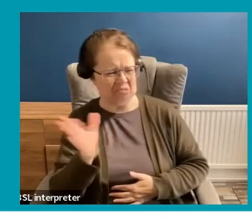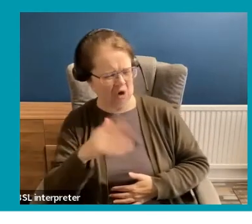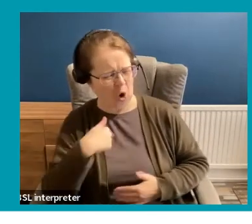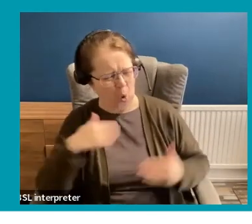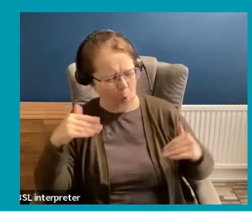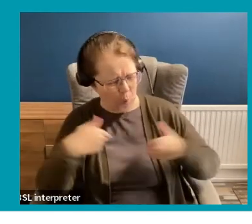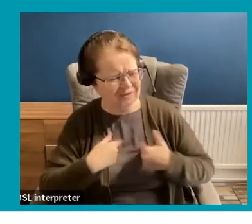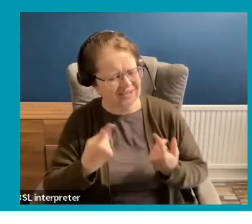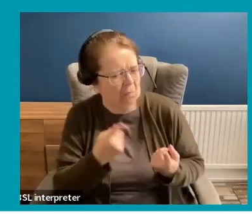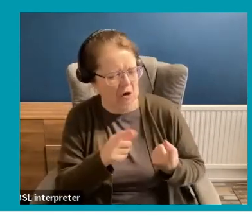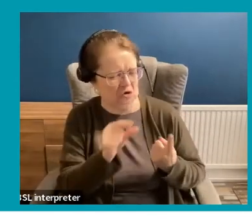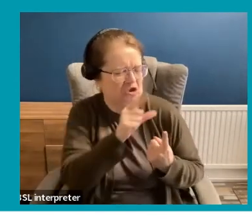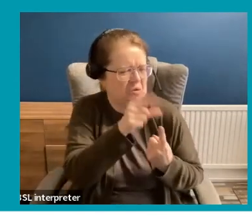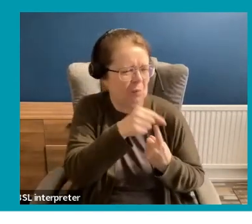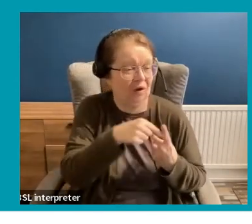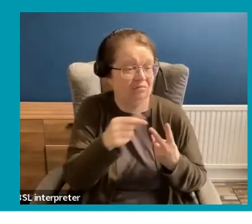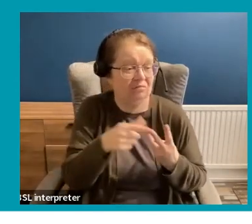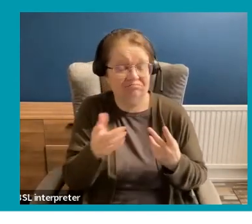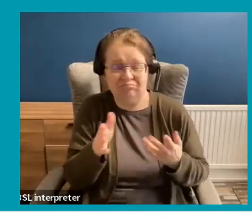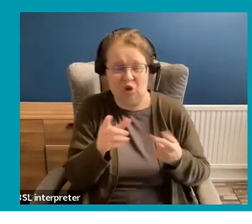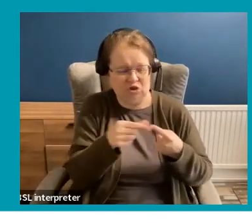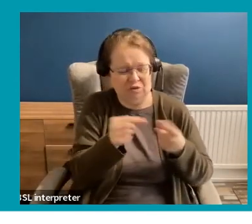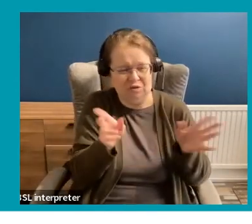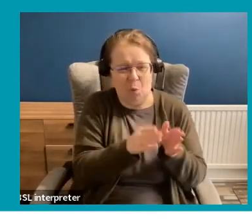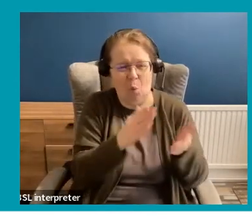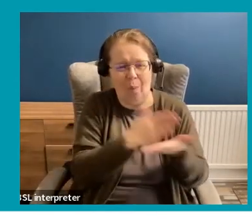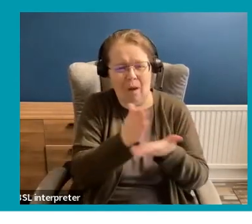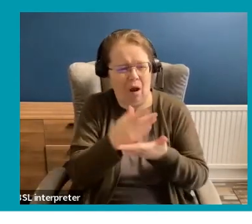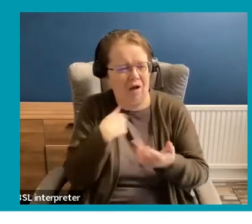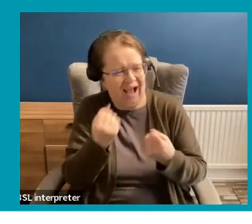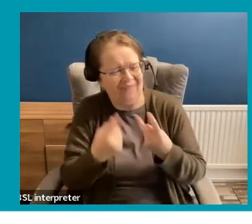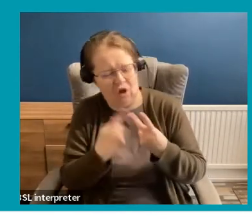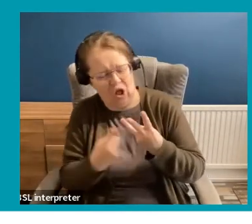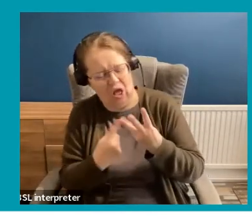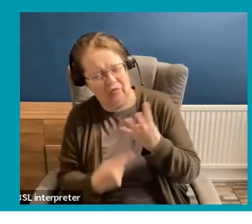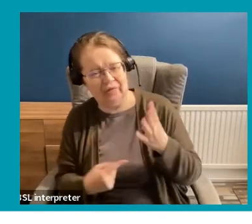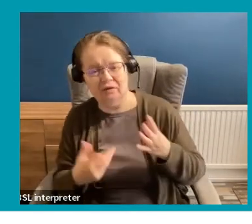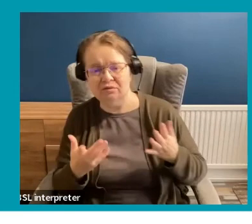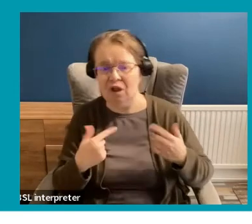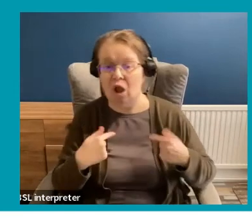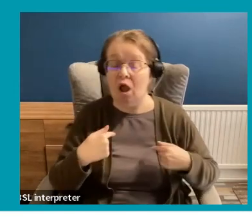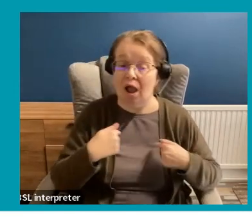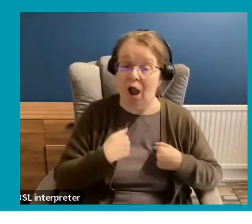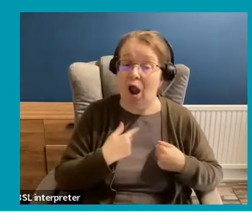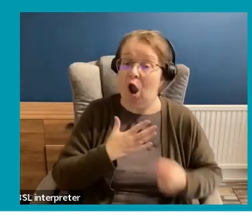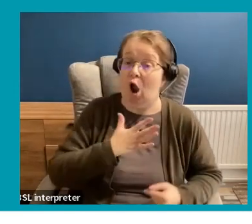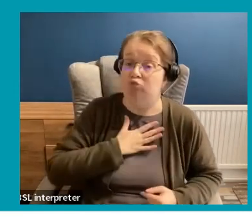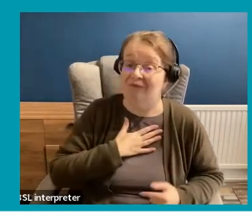Those are both valid points of view and I think it should be respected. I preferred disabled person because I like